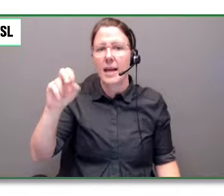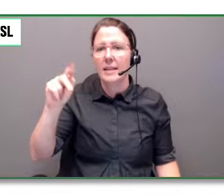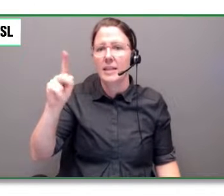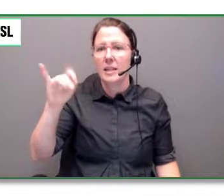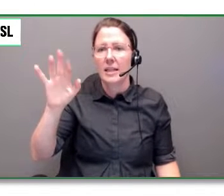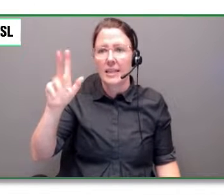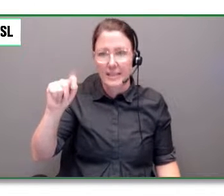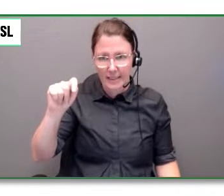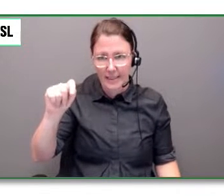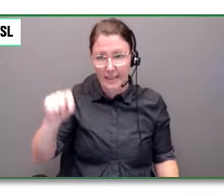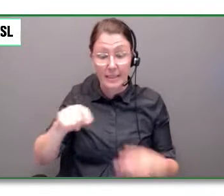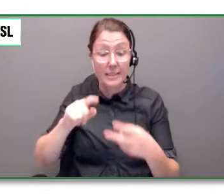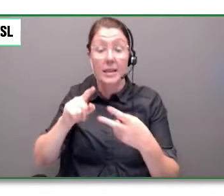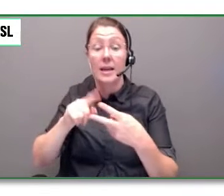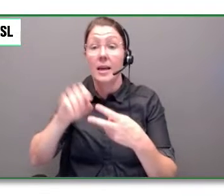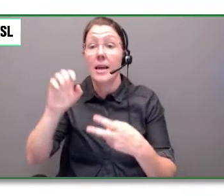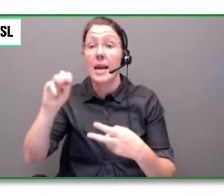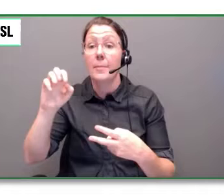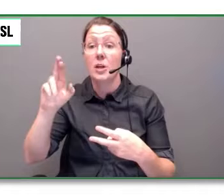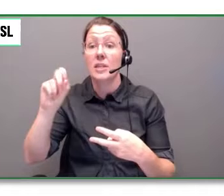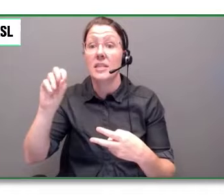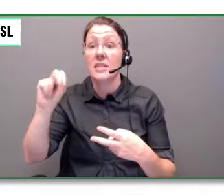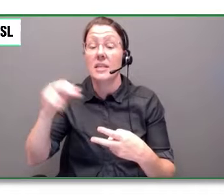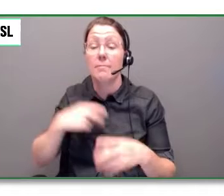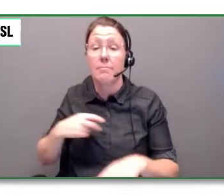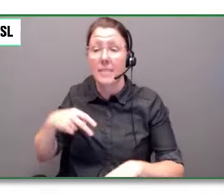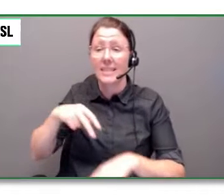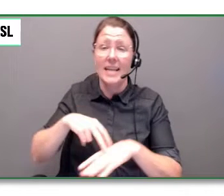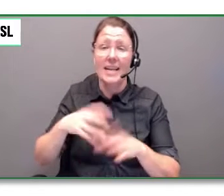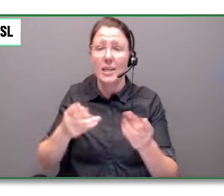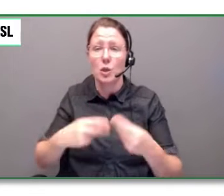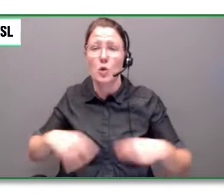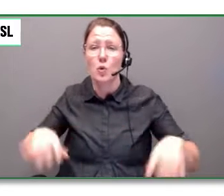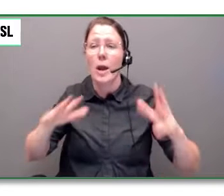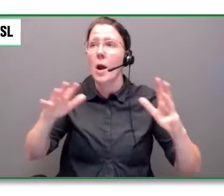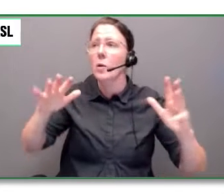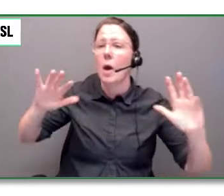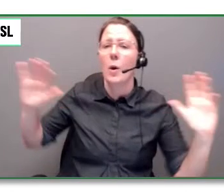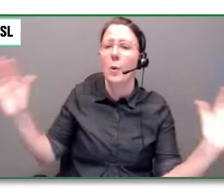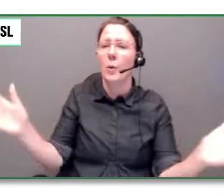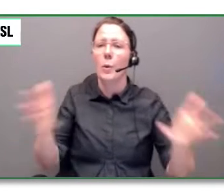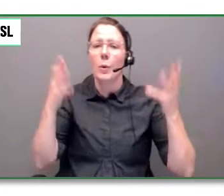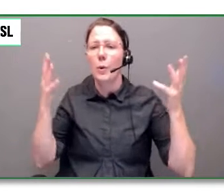my head bathed by the blithe air and uplifted into an infinite space, all mean